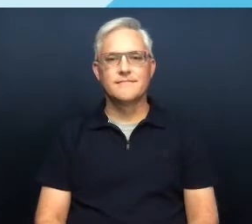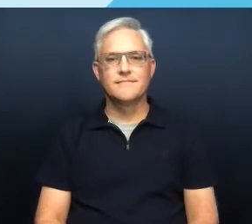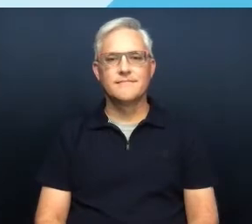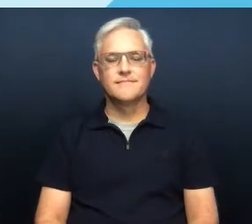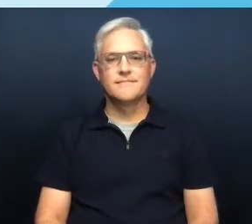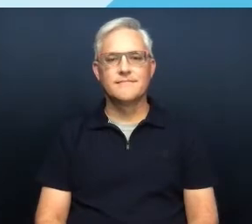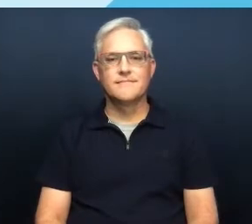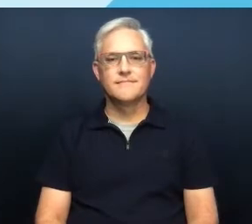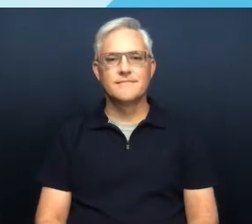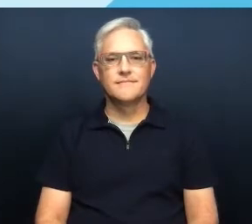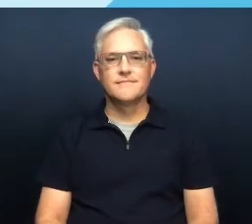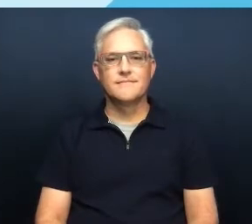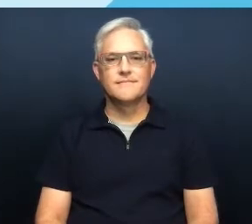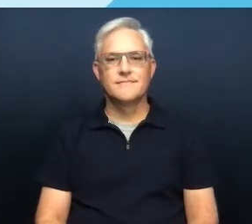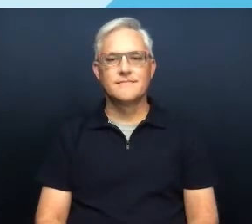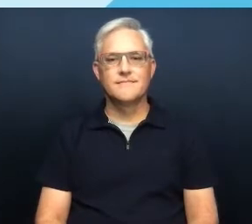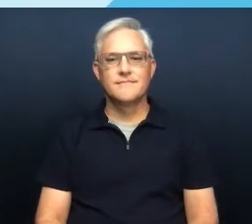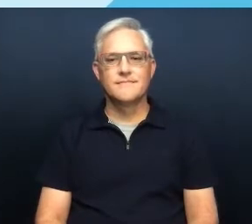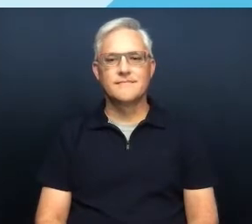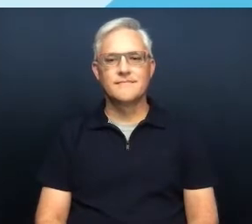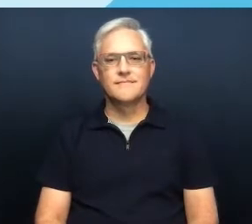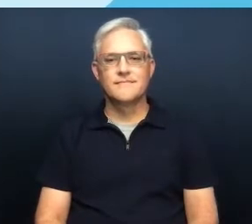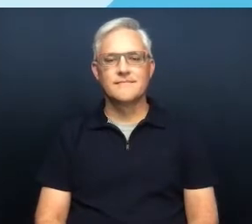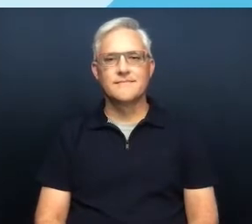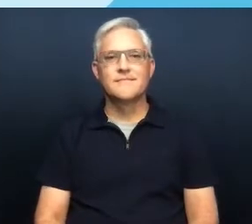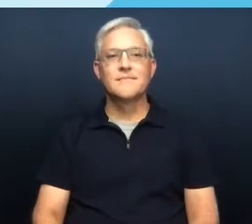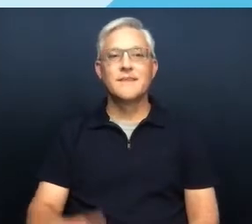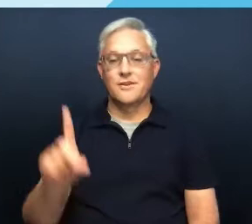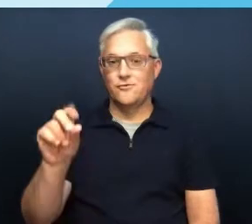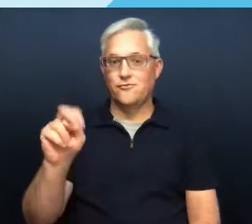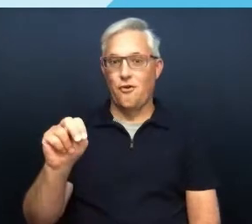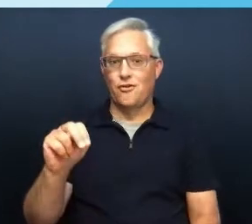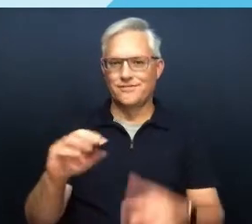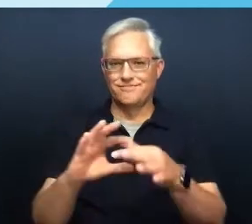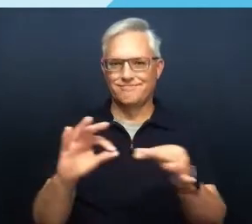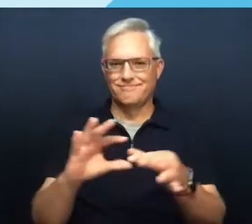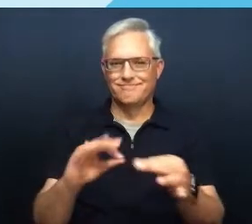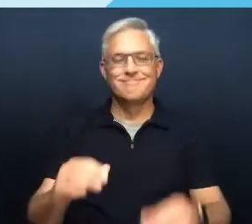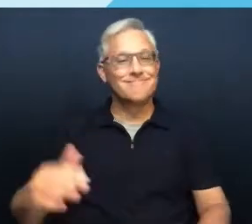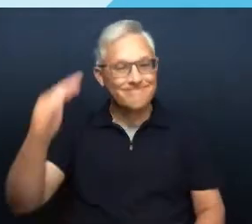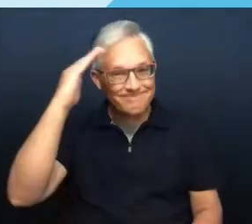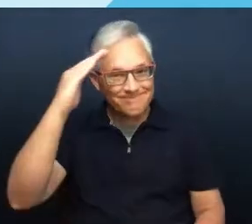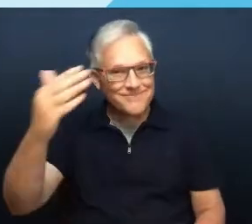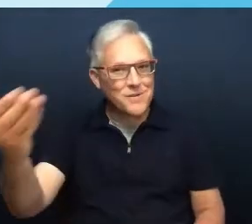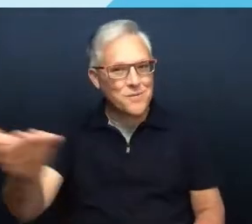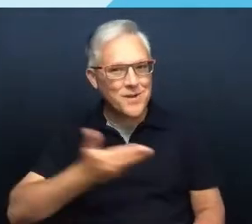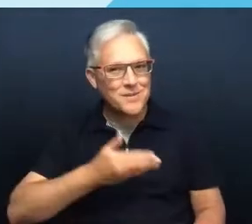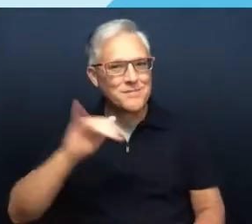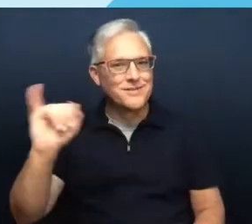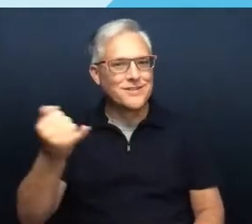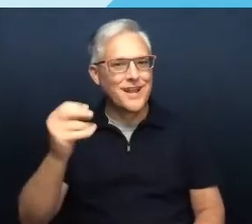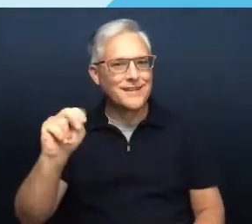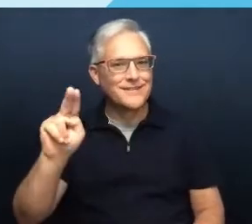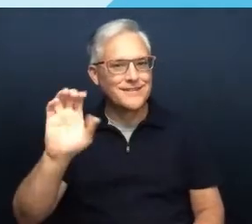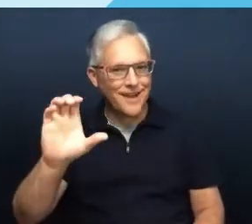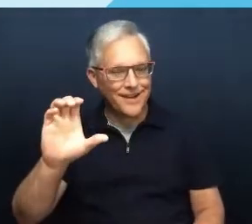Hello, thank you for joining our JNUC session, an accessibility conversation. We will be introducing ourselves,